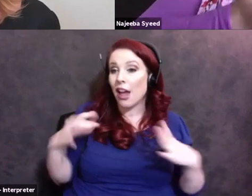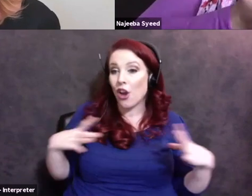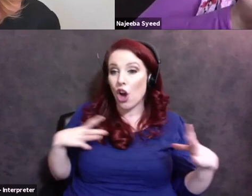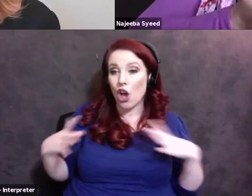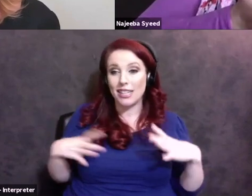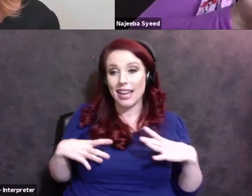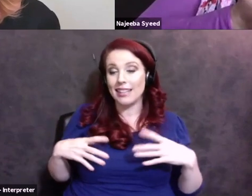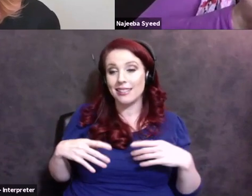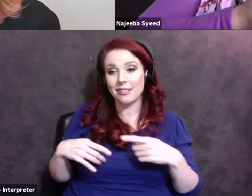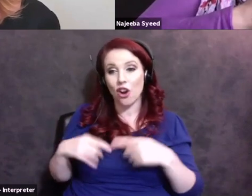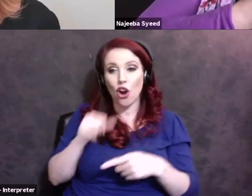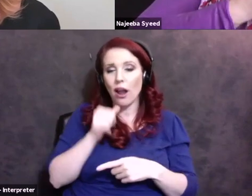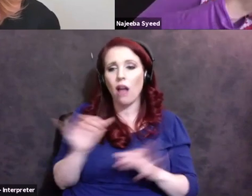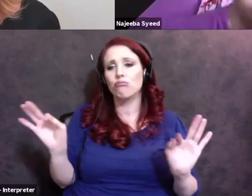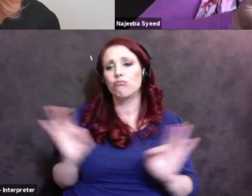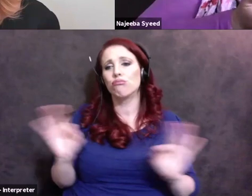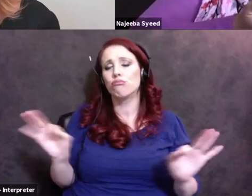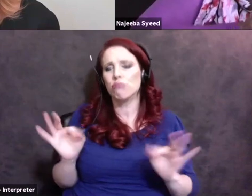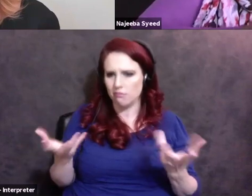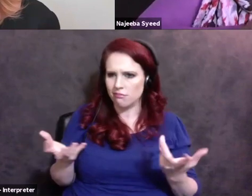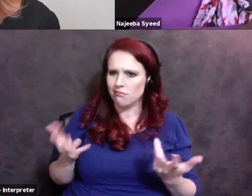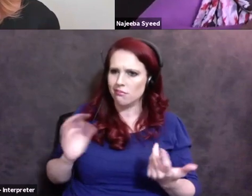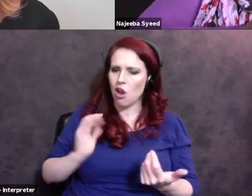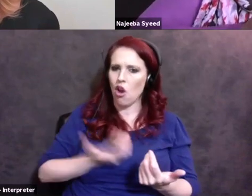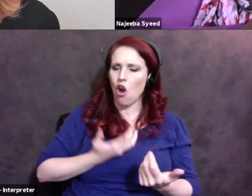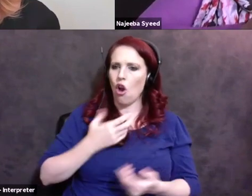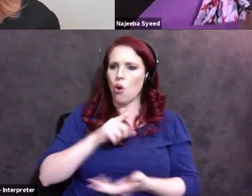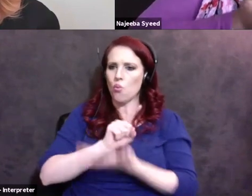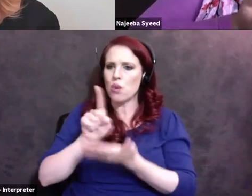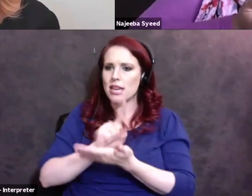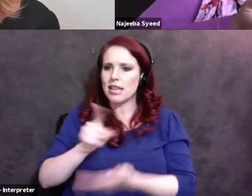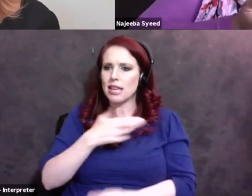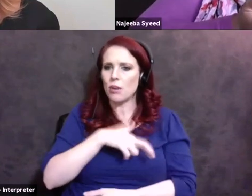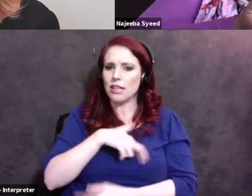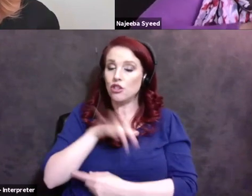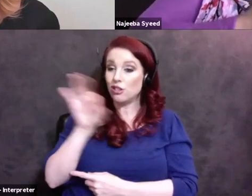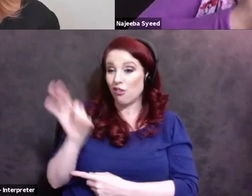things. Our religious weekly this is another issue.